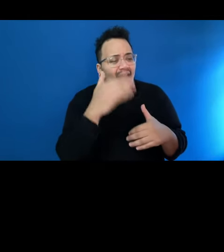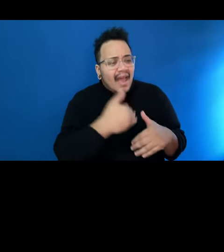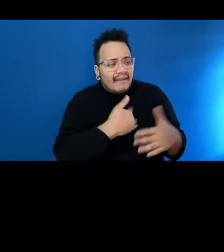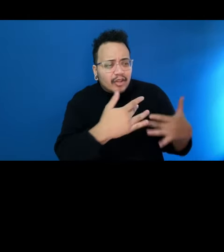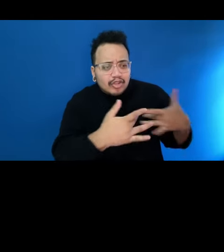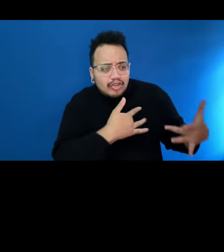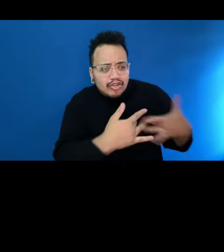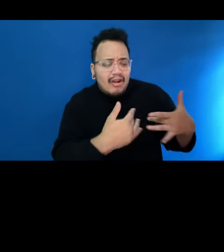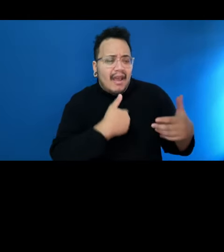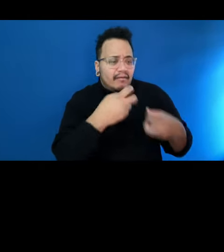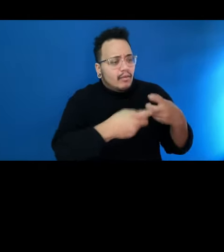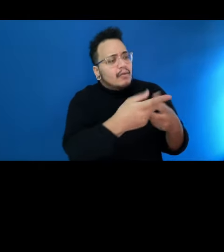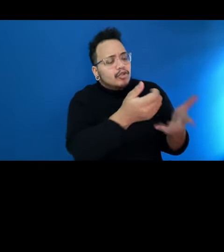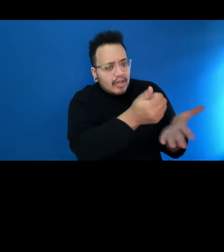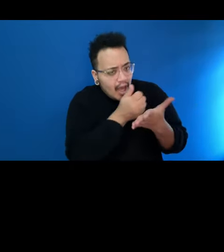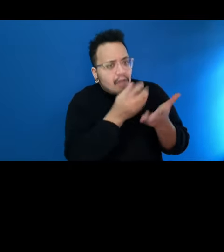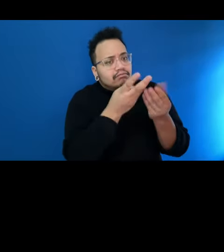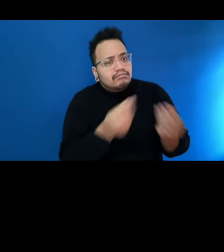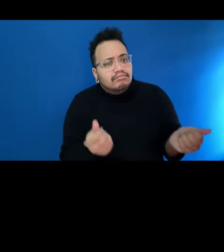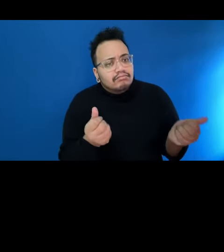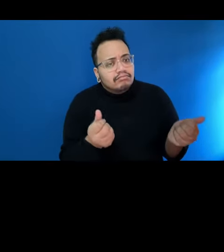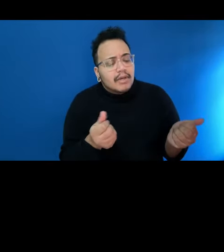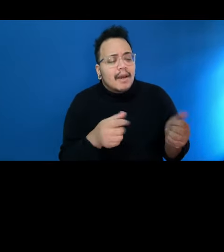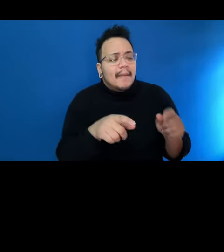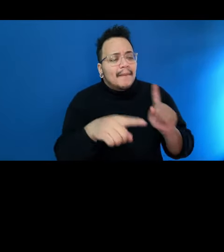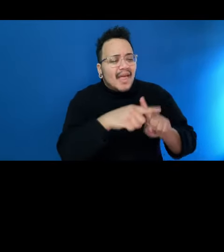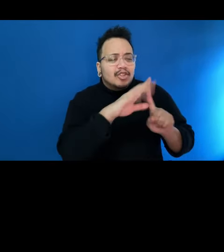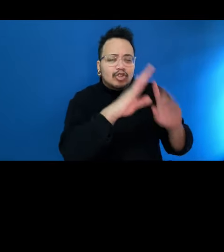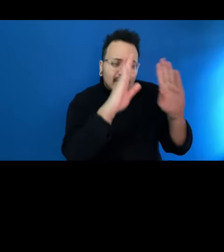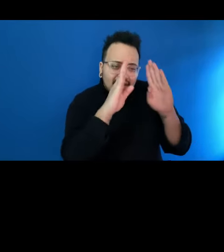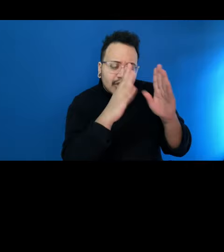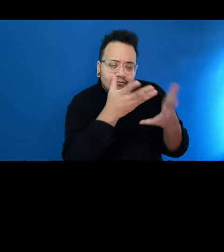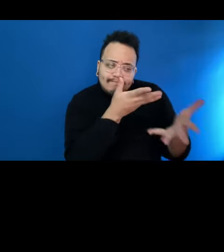She focuses and she gives me the attention that I need.